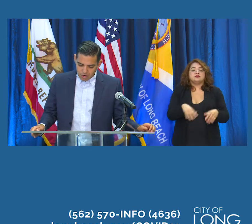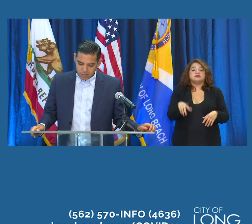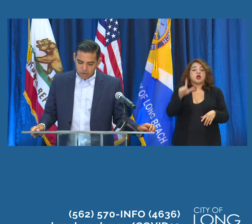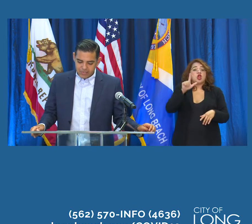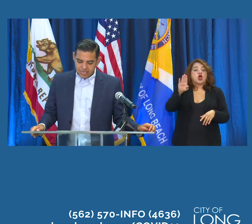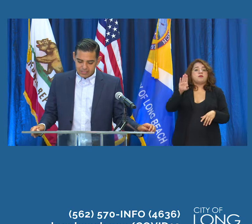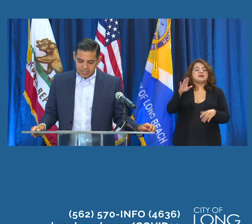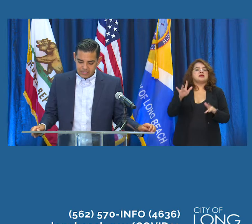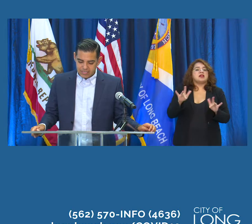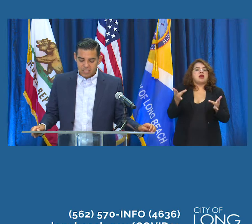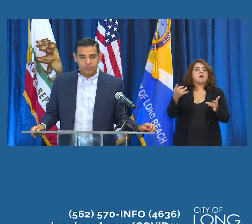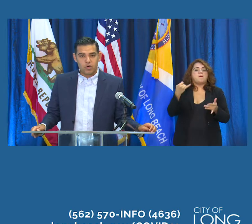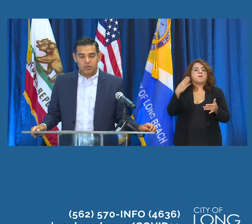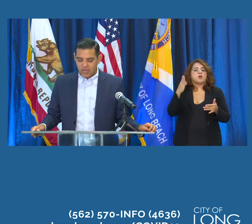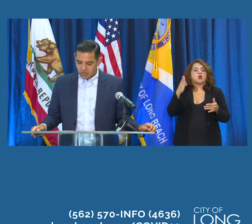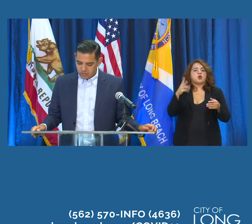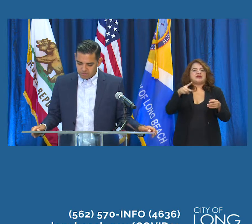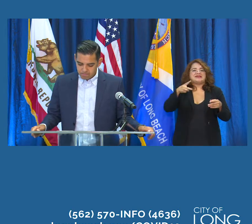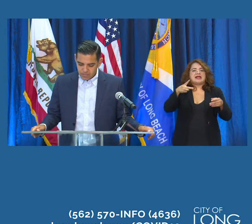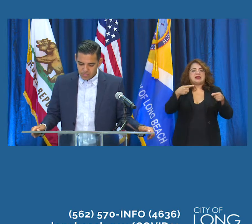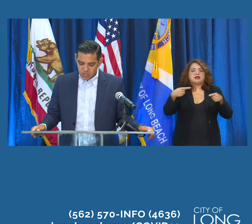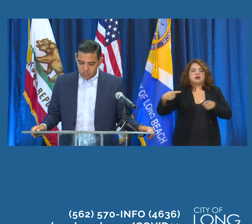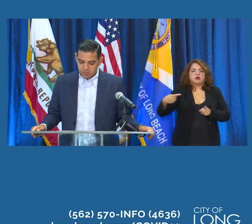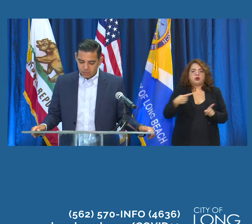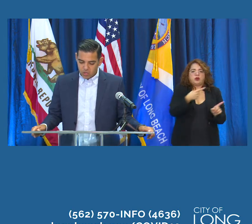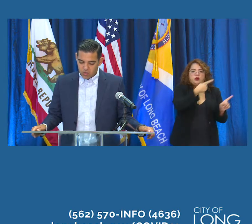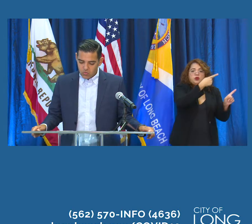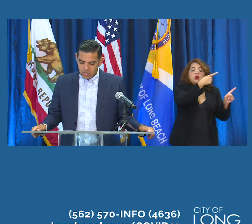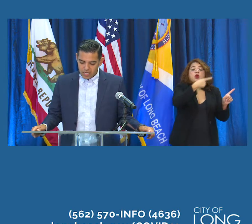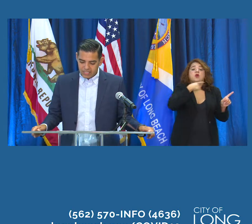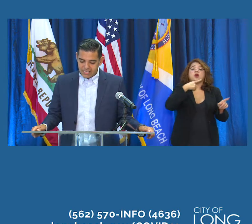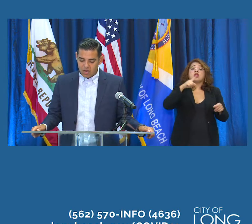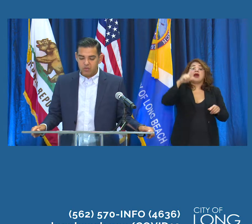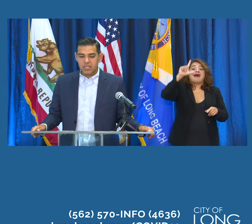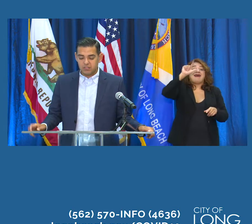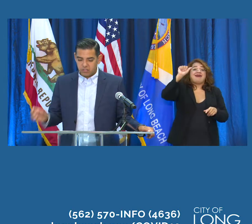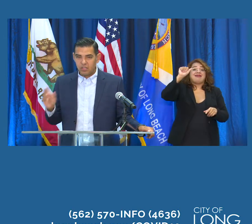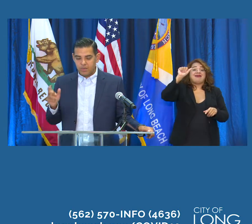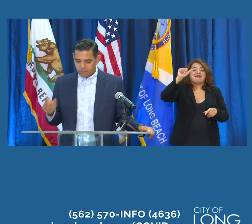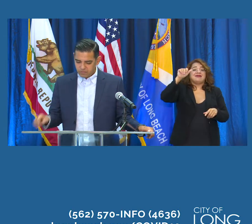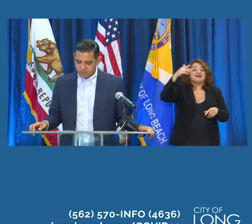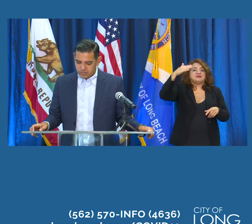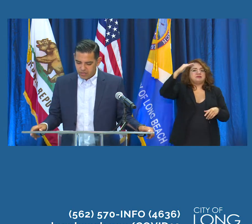Our COVID-19 deaths per one hundred thousand is below L.A. county and is still above the